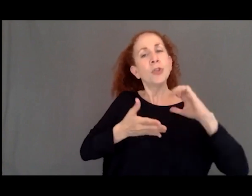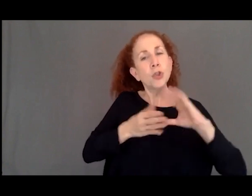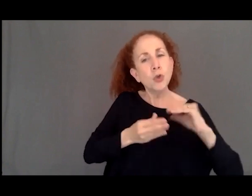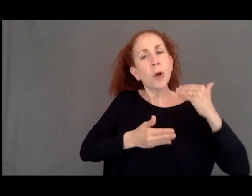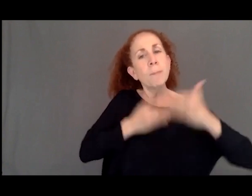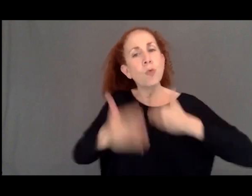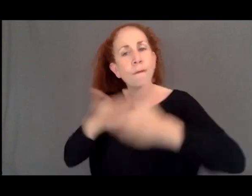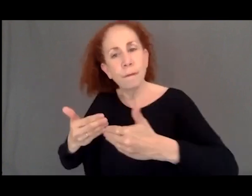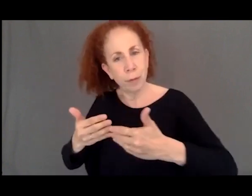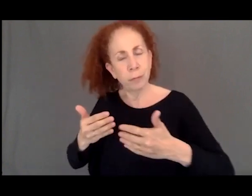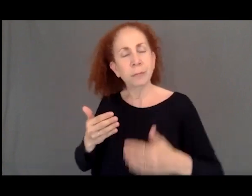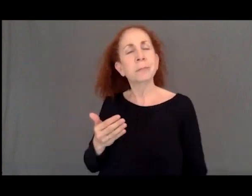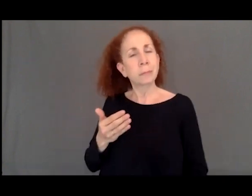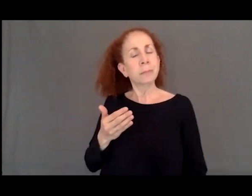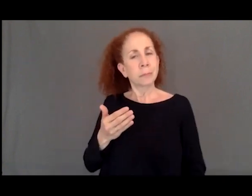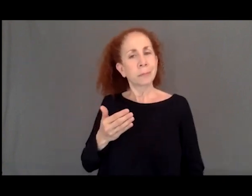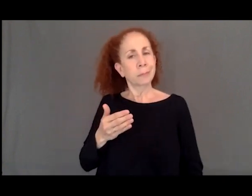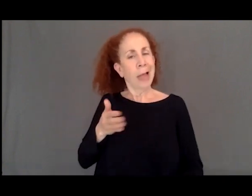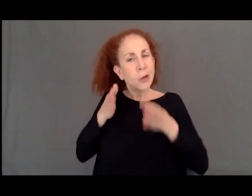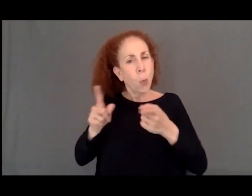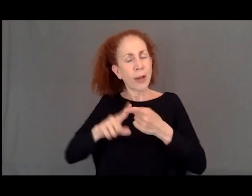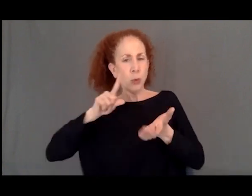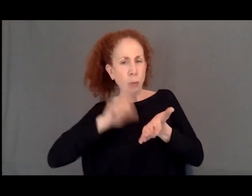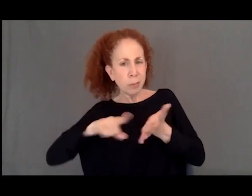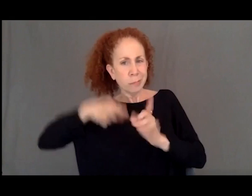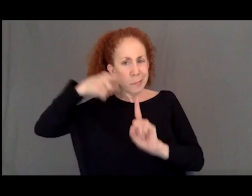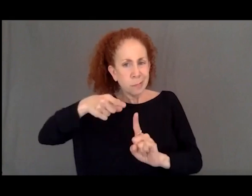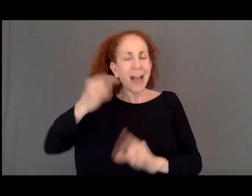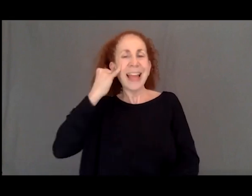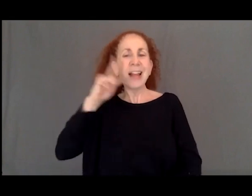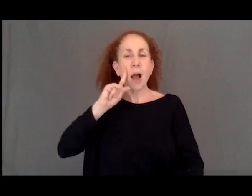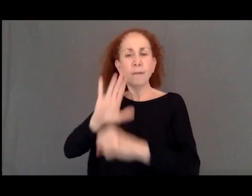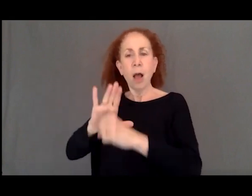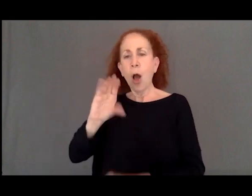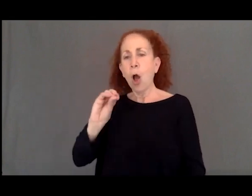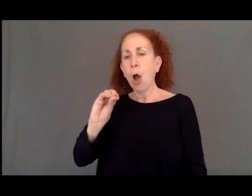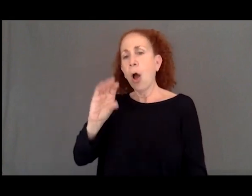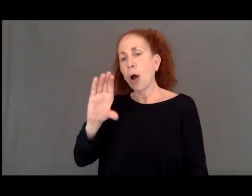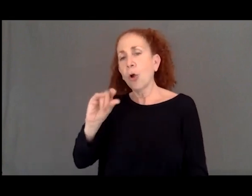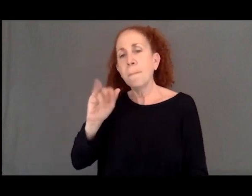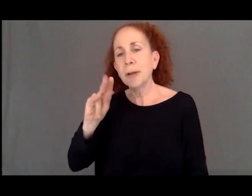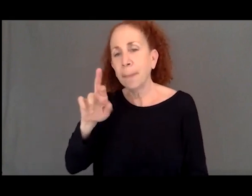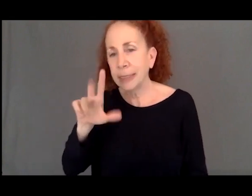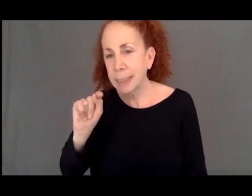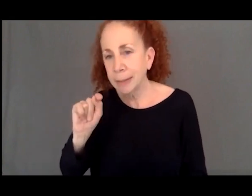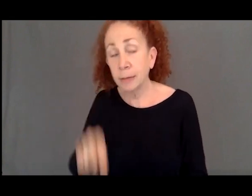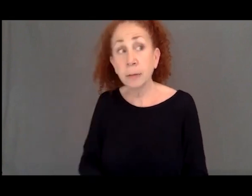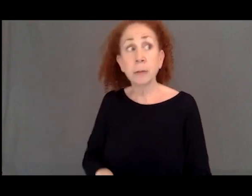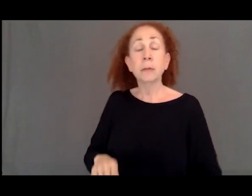becomes a key means to explore the very idea of commitment. And from The Sympathizer to The Committed,